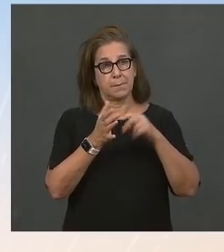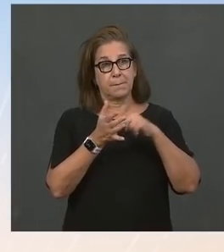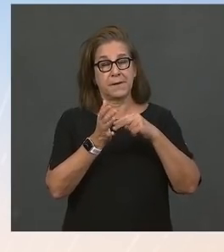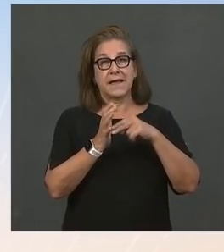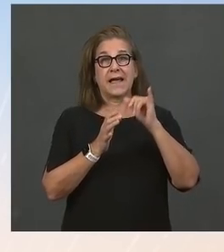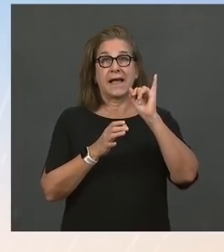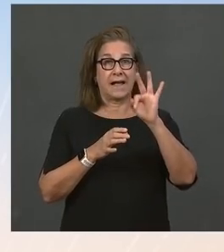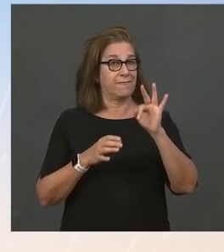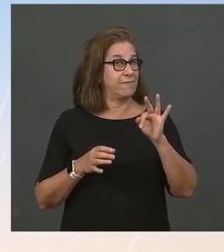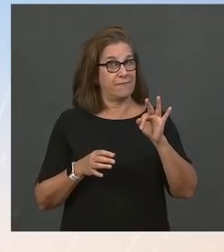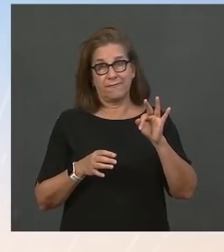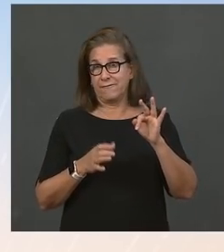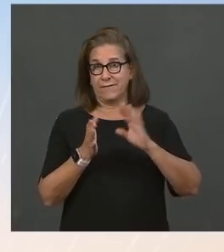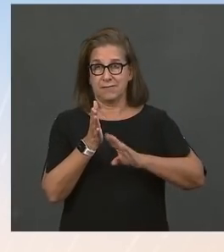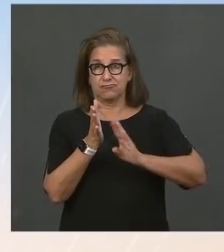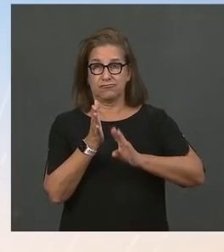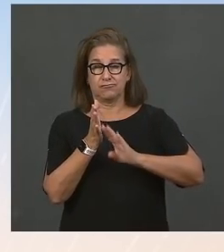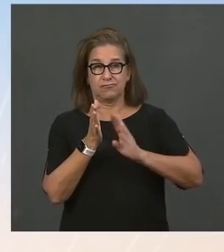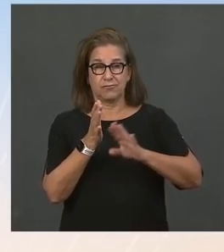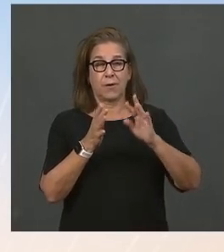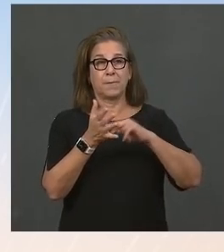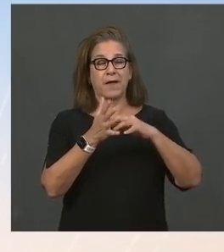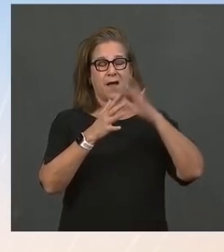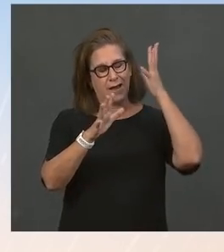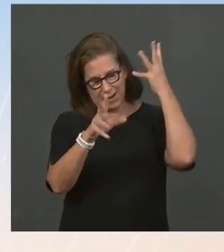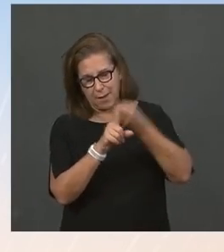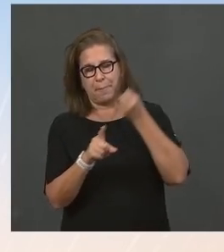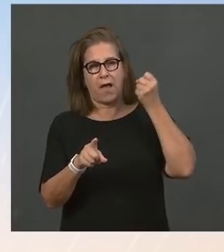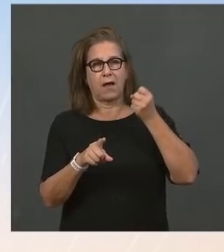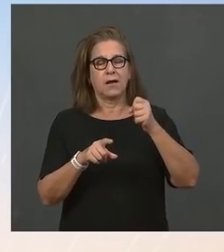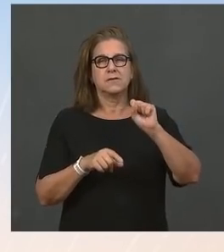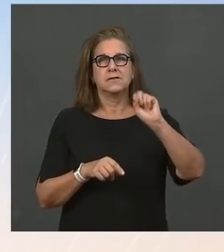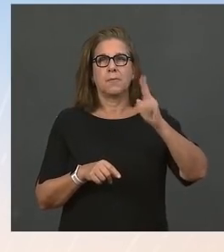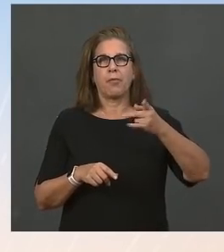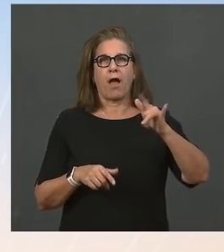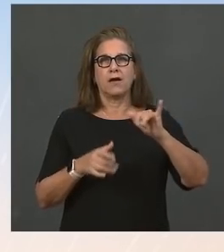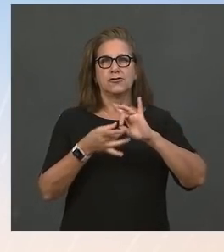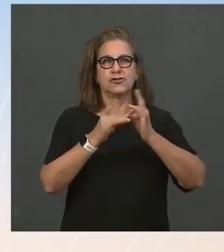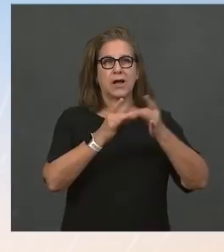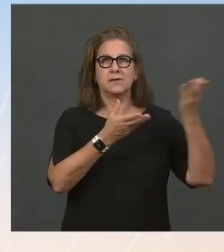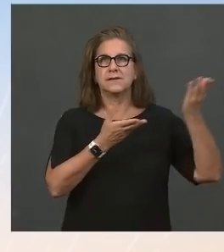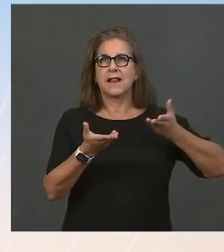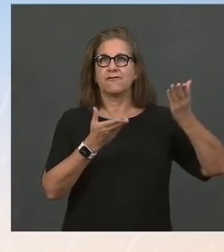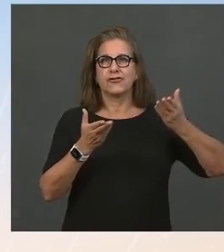is the evidence we've seen from companies -- large companies, private-sector companies --